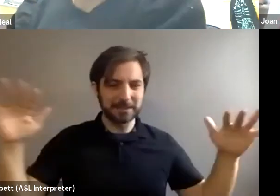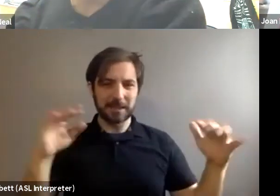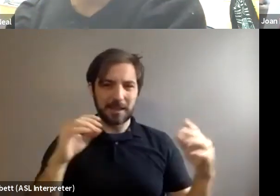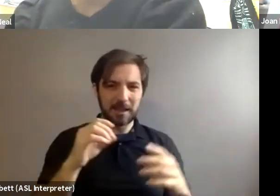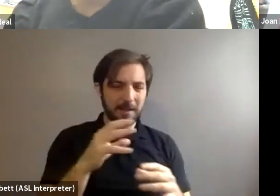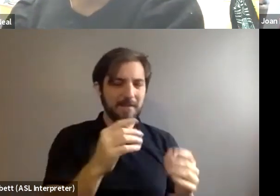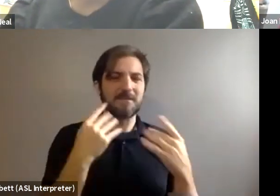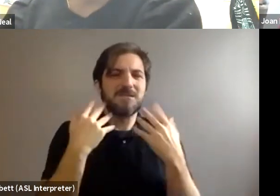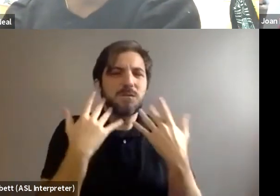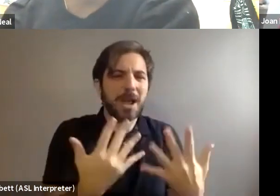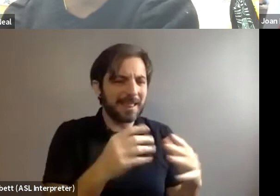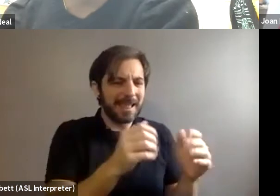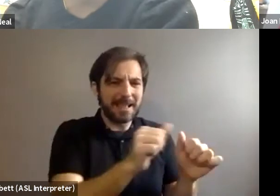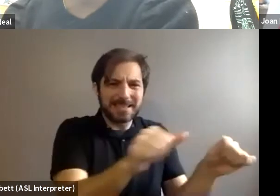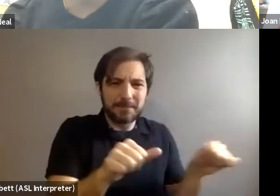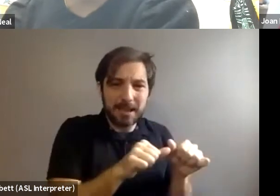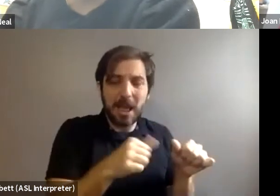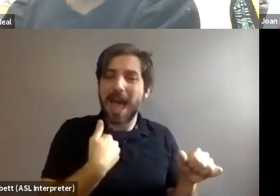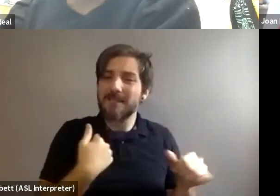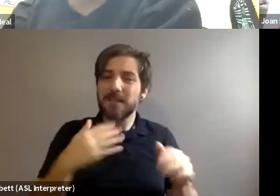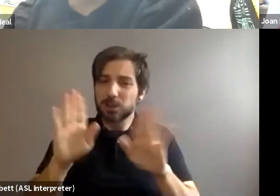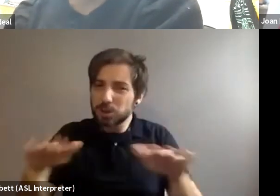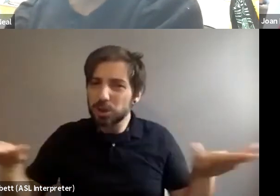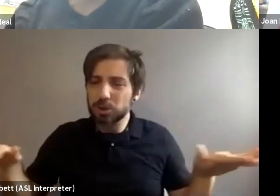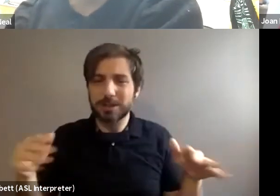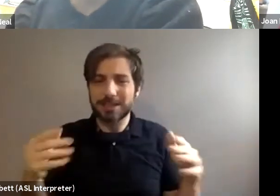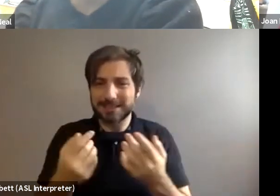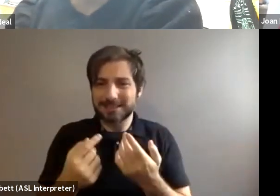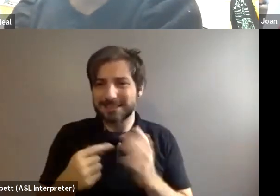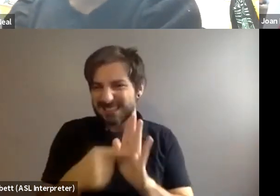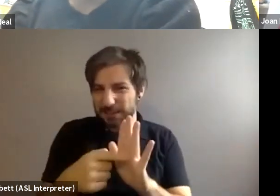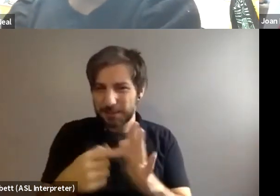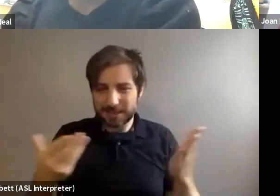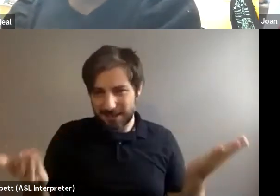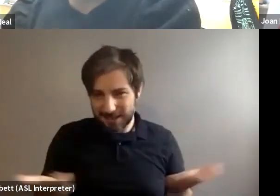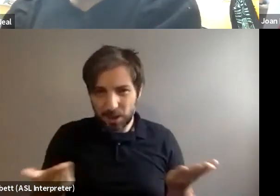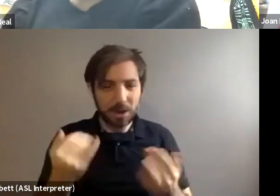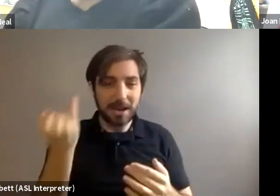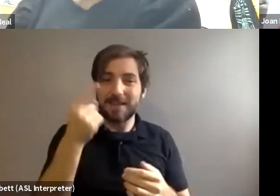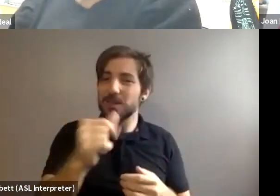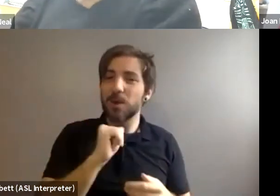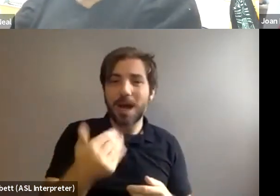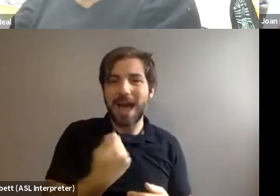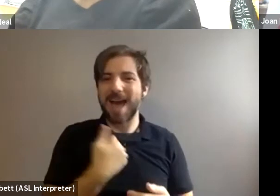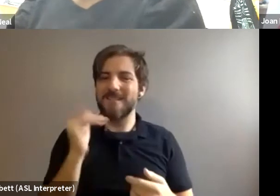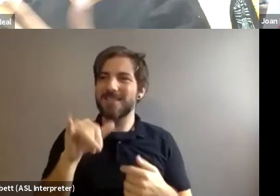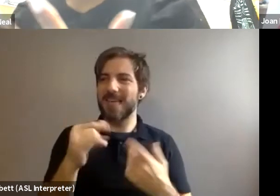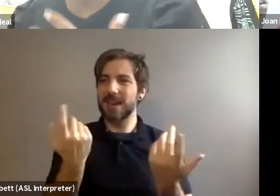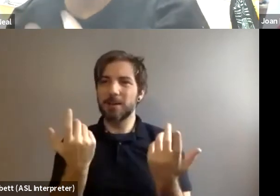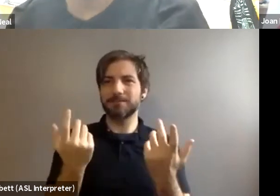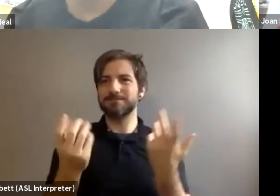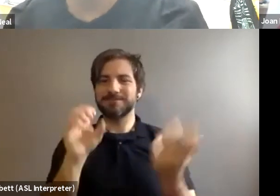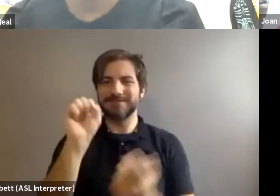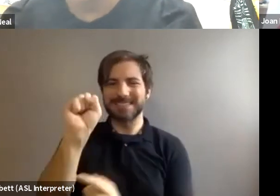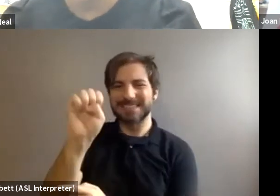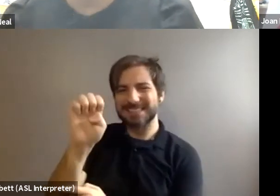exhibit here and i know that you know even if you don't necessarily have sensory um